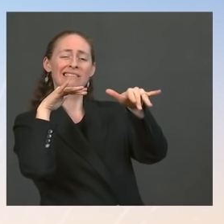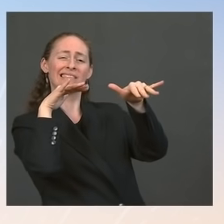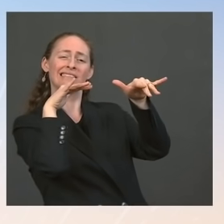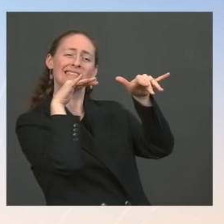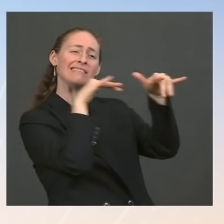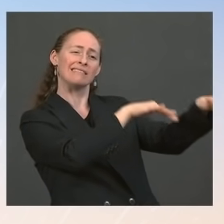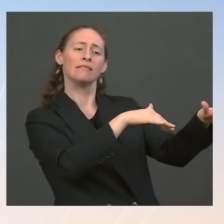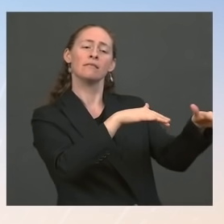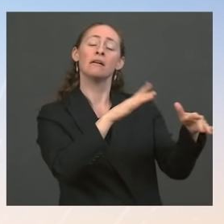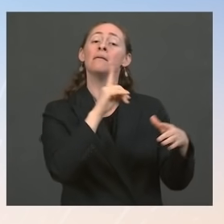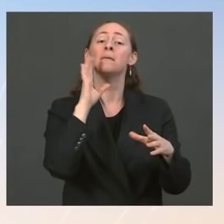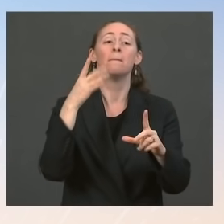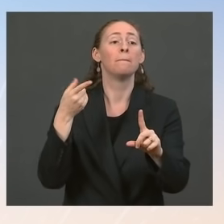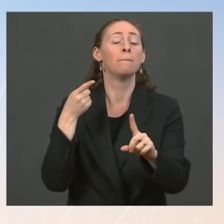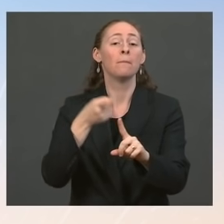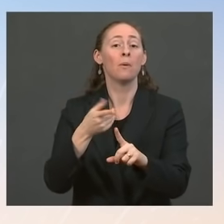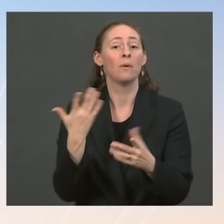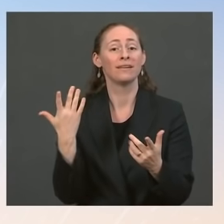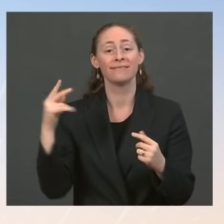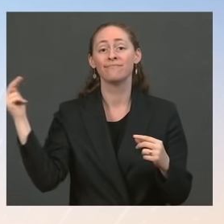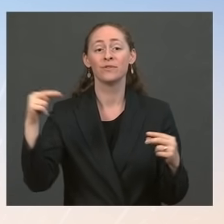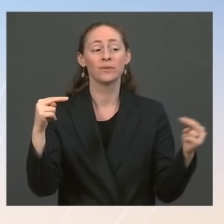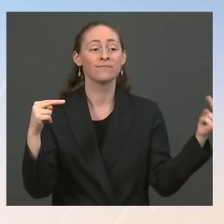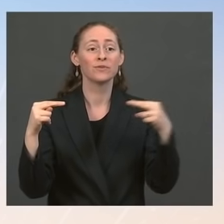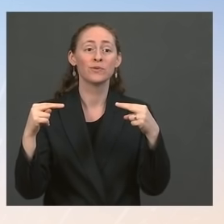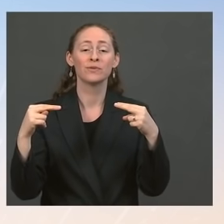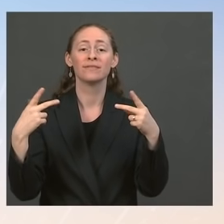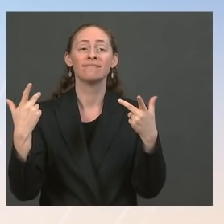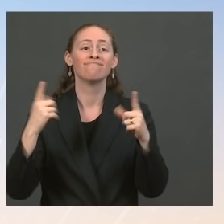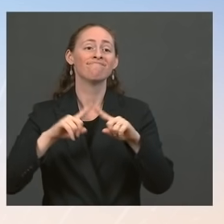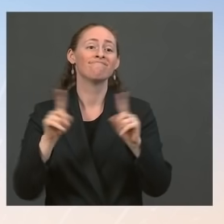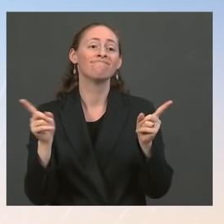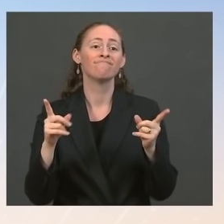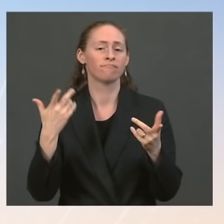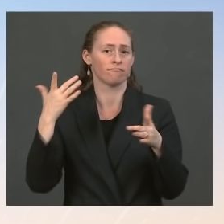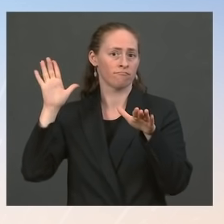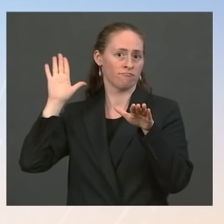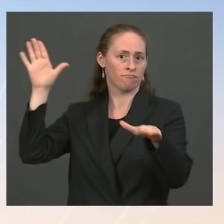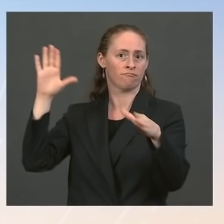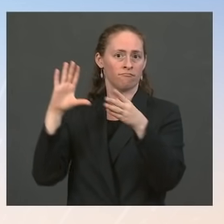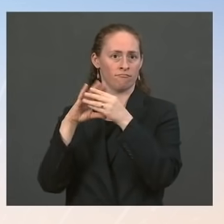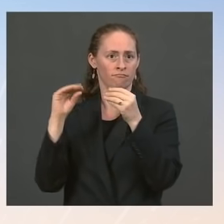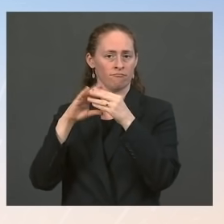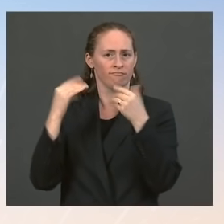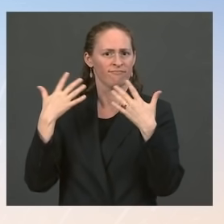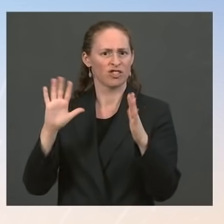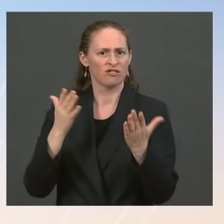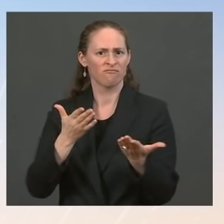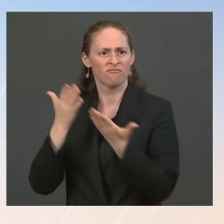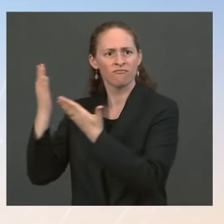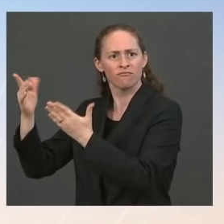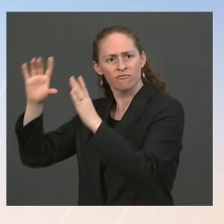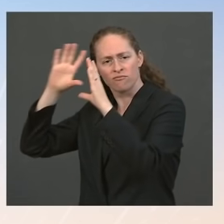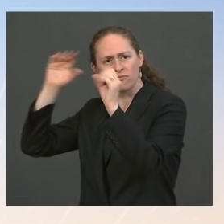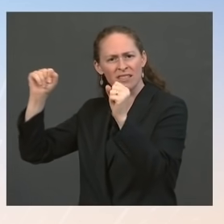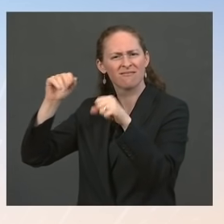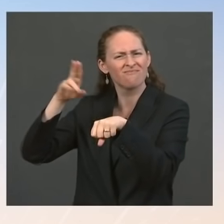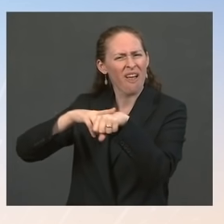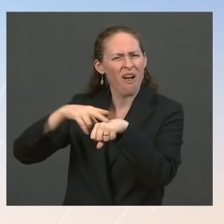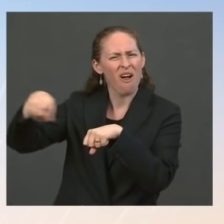as was evidenced by their testimony today, that were presented to the President, that were presented to his national security team as would be expected, as he asked for.